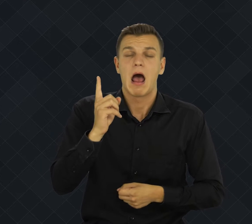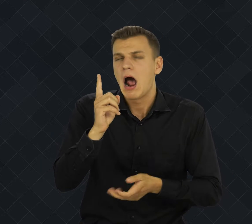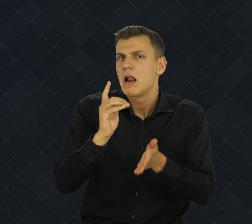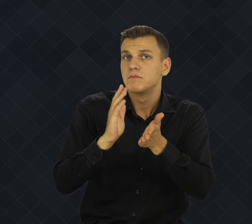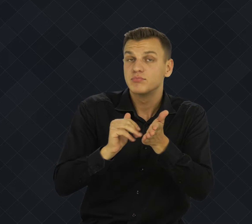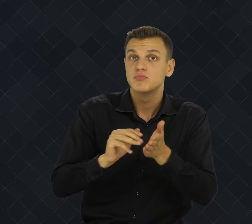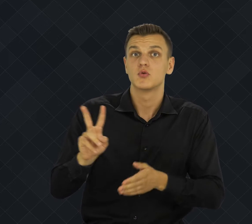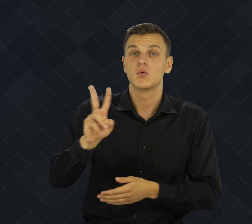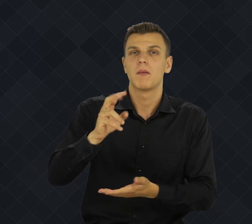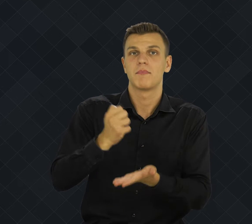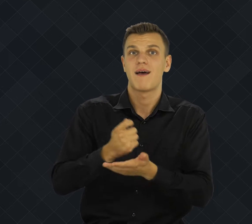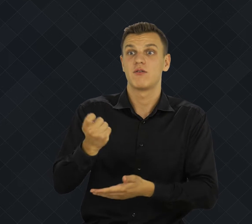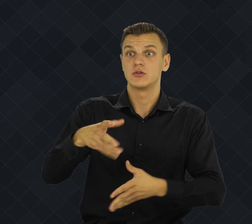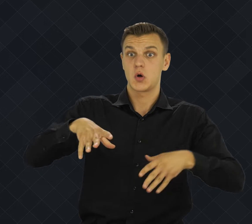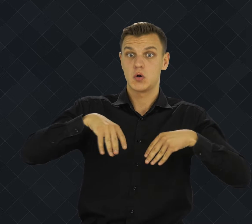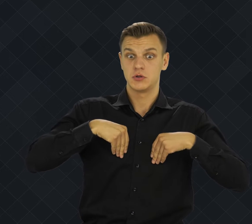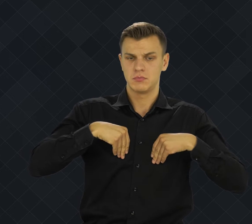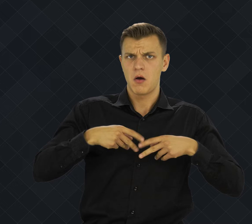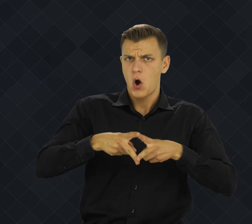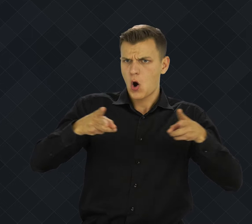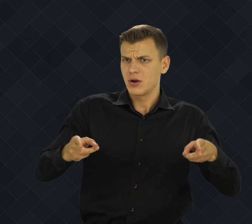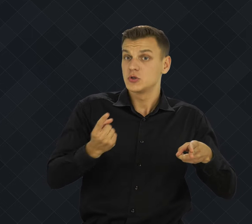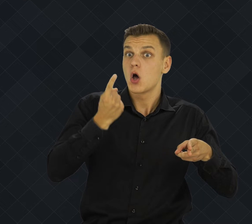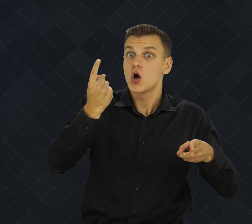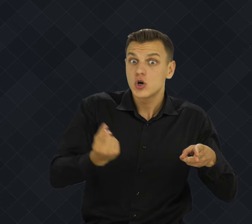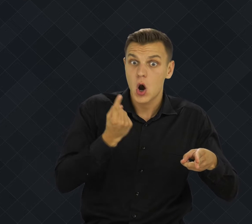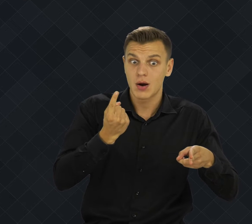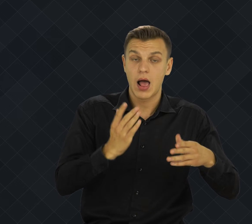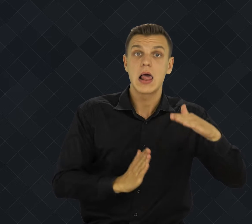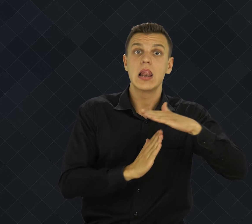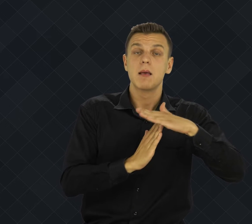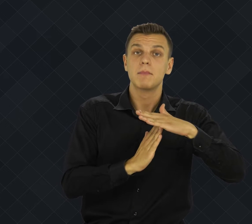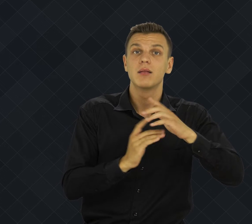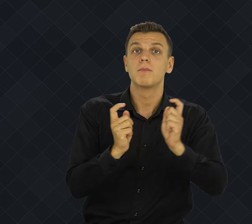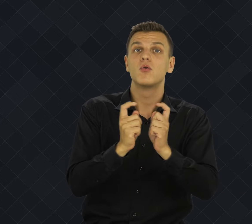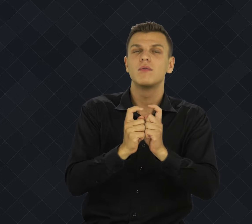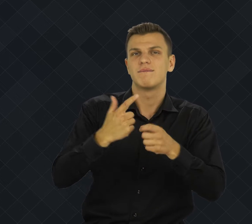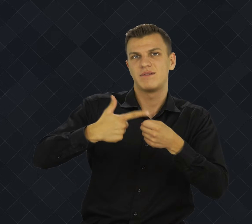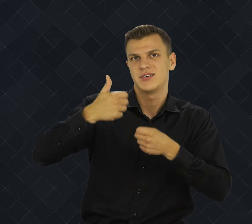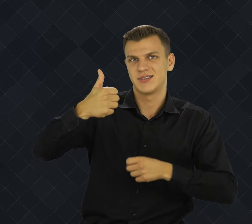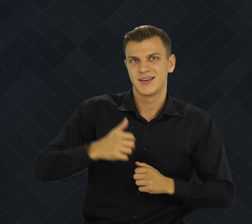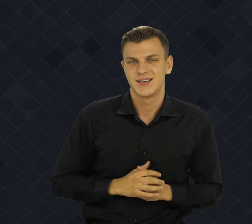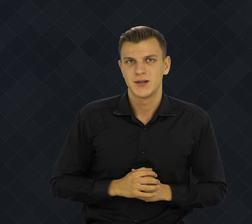If a driver has less than a year of seniority and reaches the limit of 21 points,